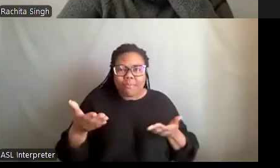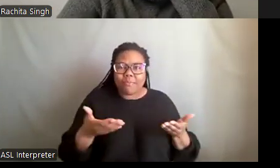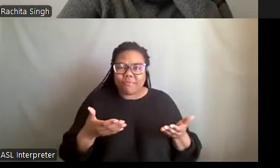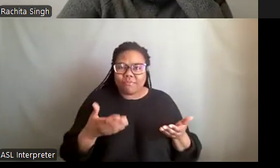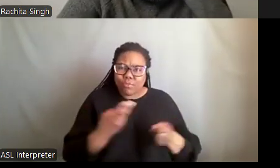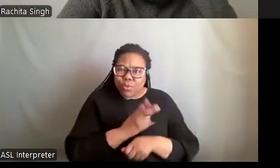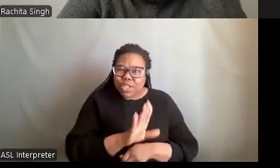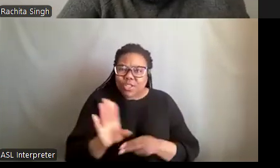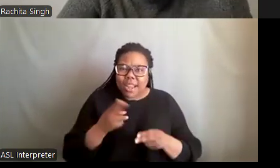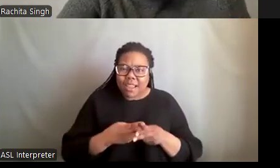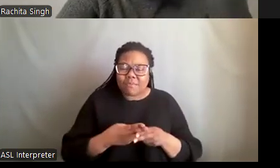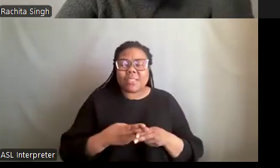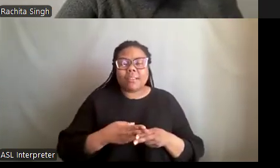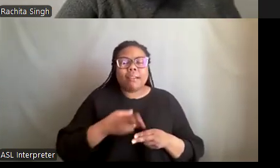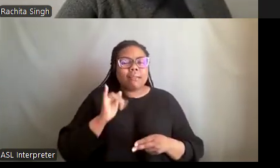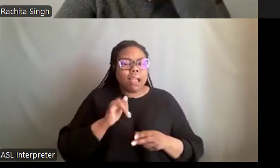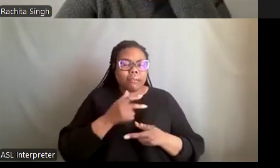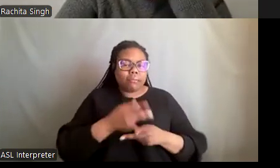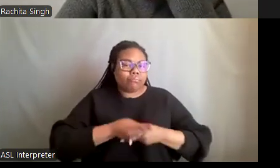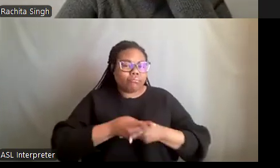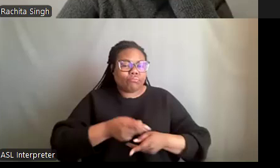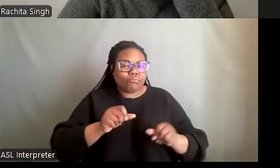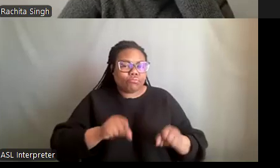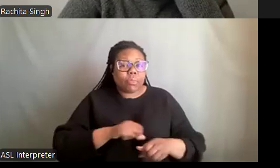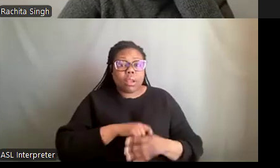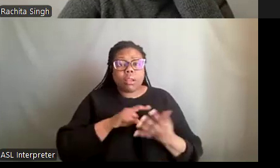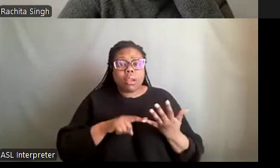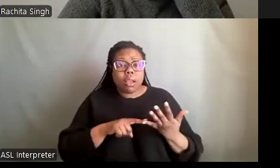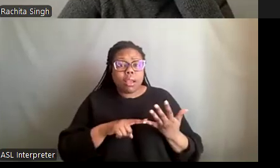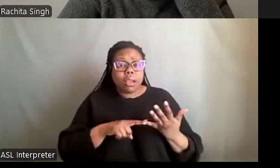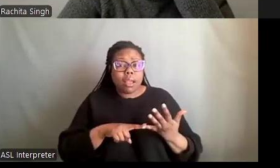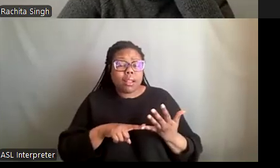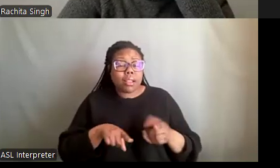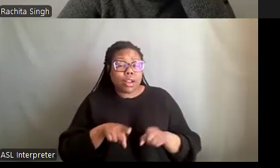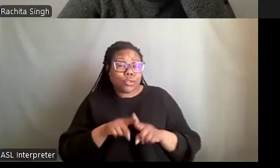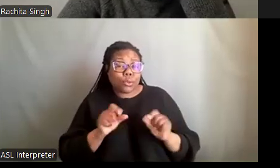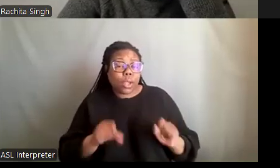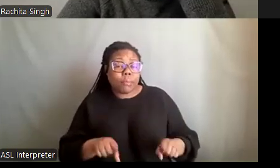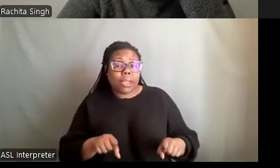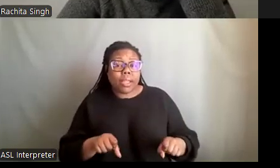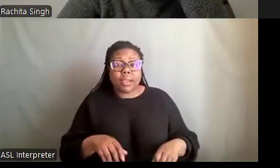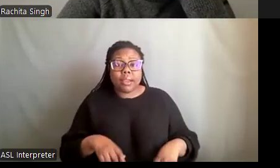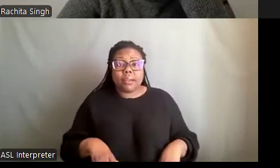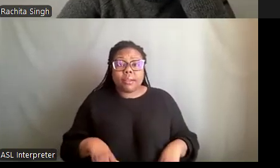of things where somebody is welcomed by name and welcomed in. That is what care can look like in organizing. And it can